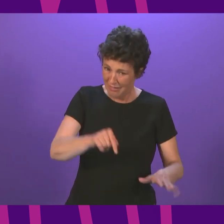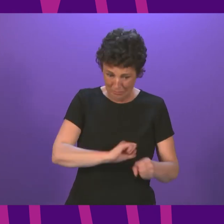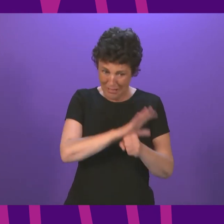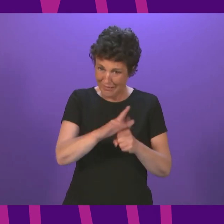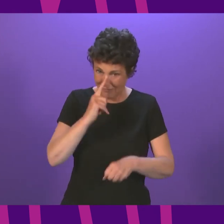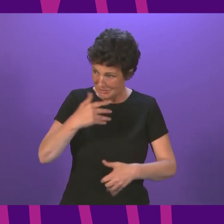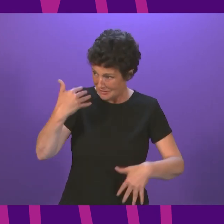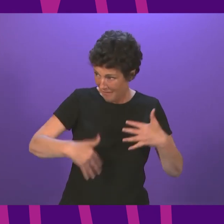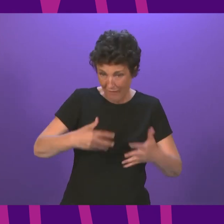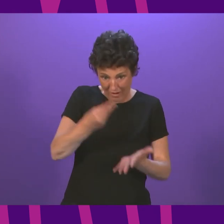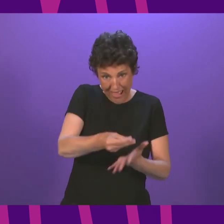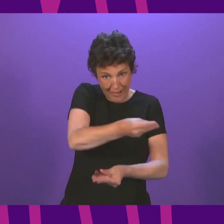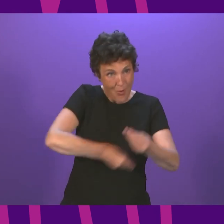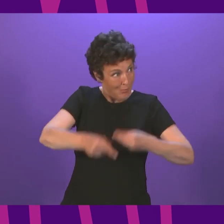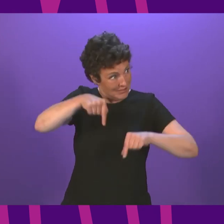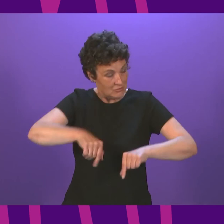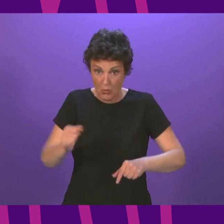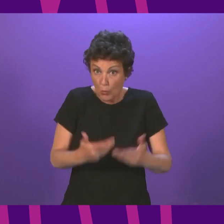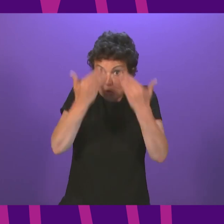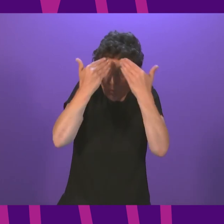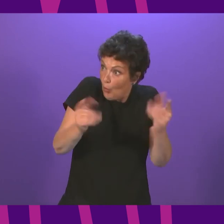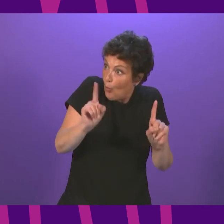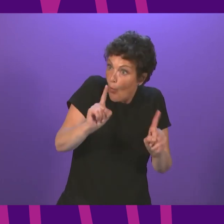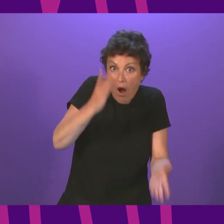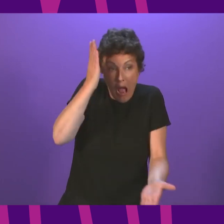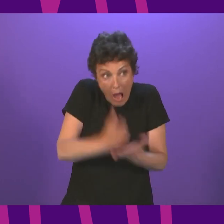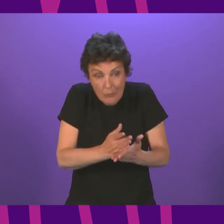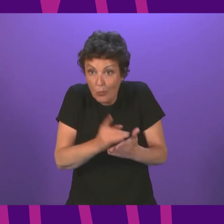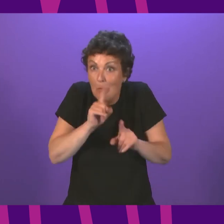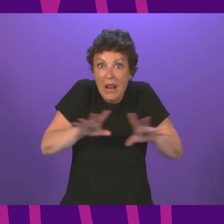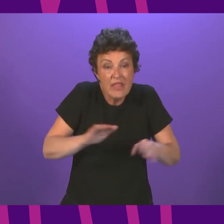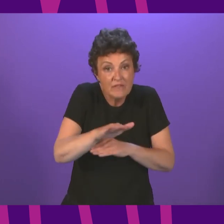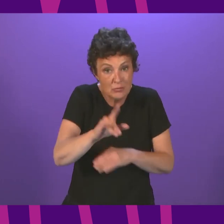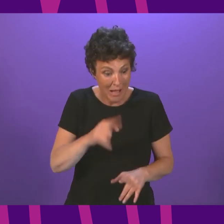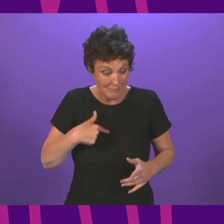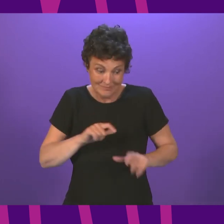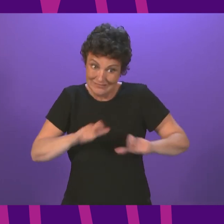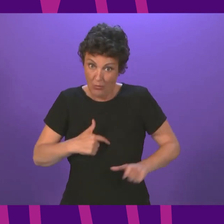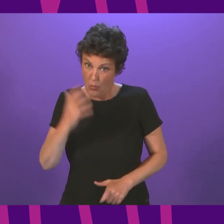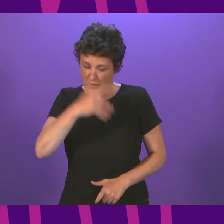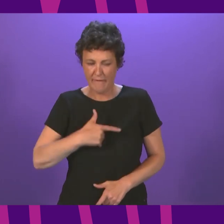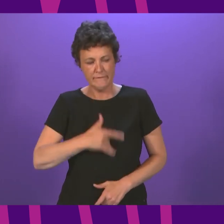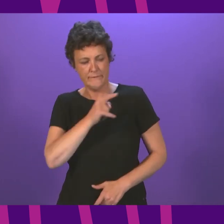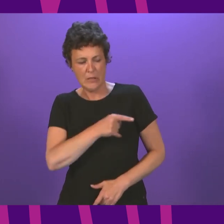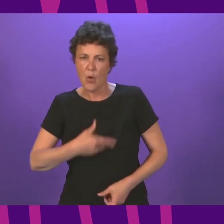Government is disrespecting the Parliament and the sector. I seek your guidance, Presiding Officer, as to whether the Scottish Government should